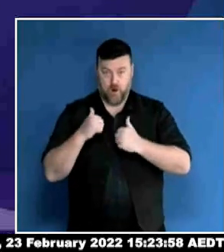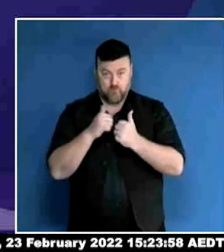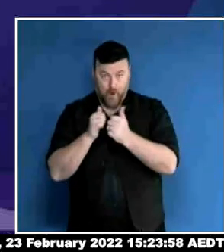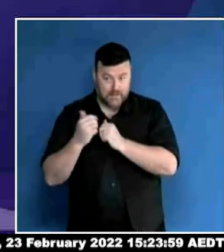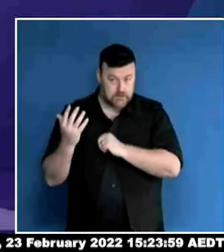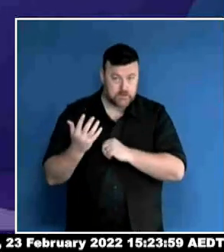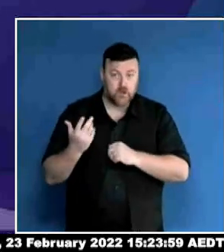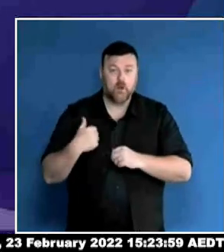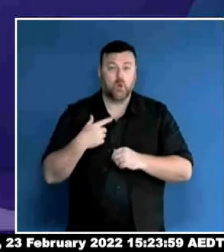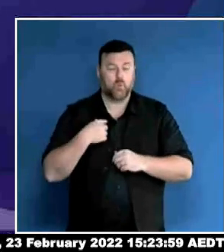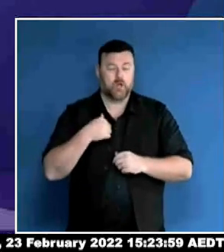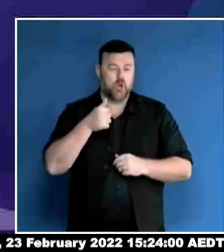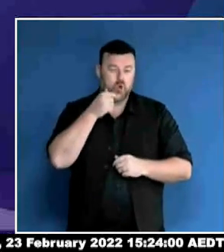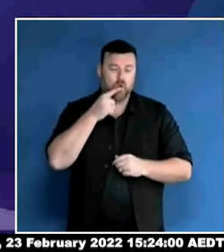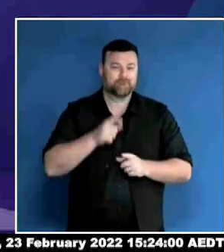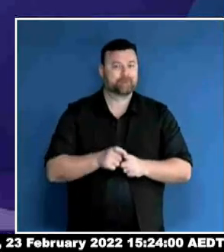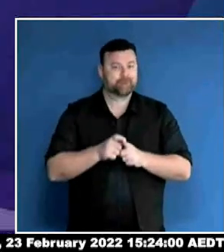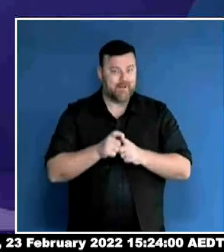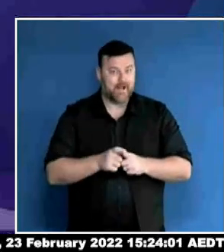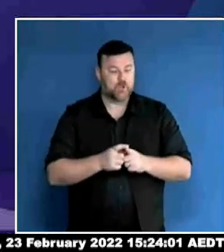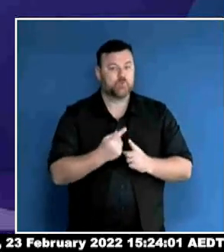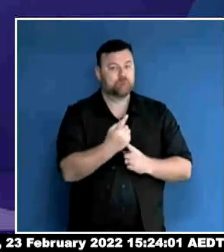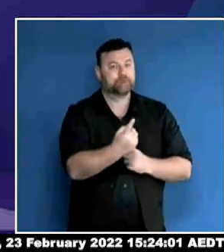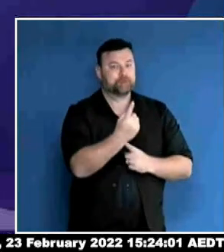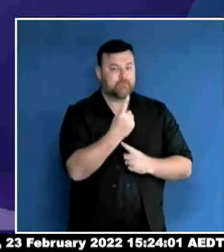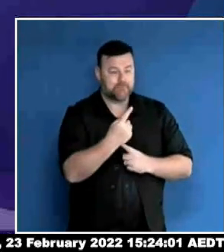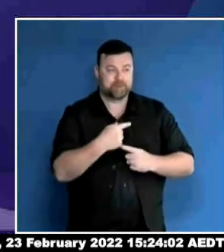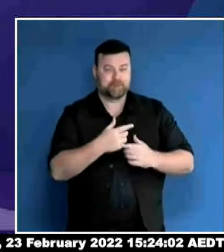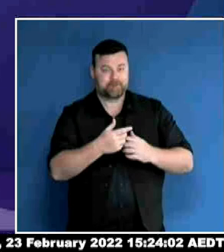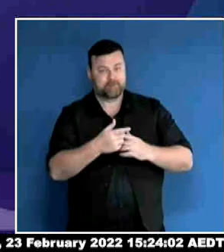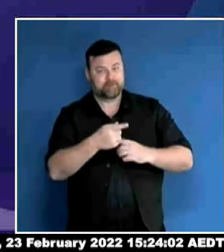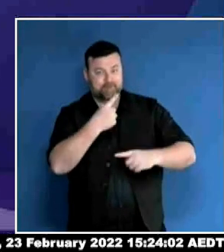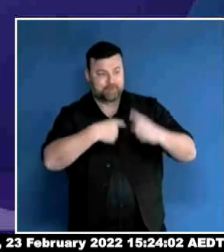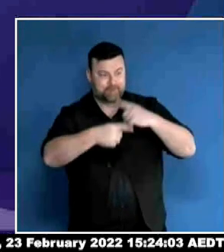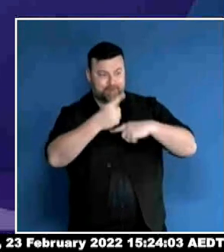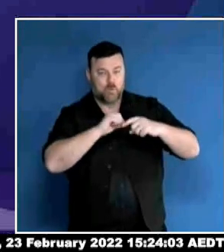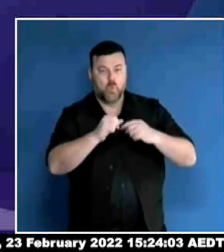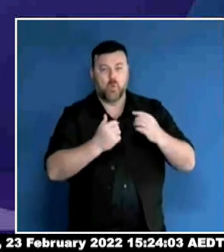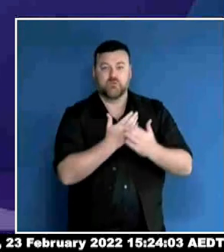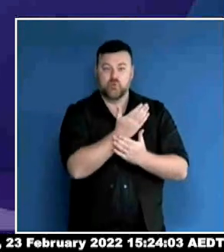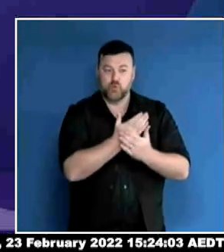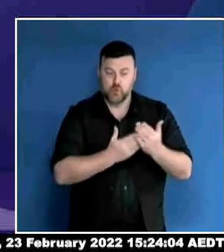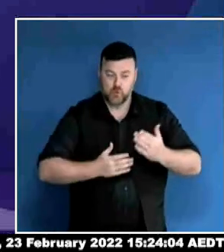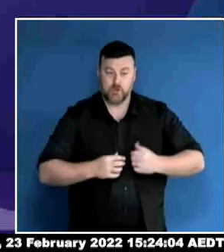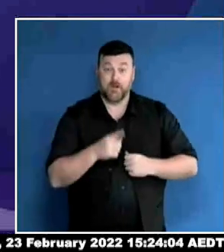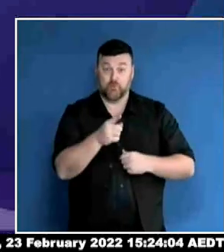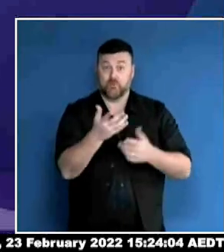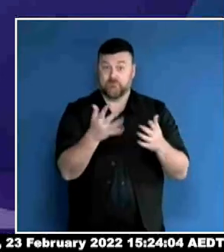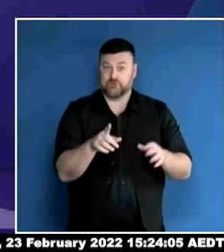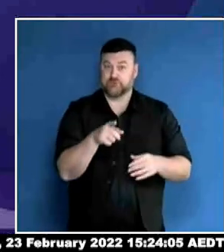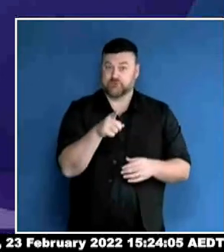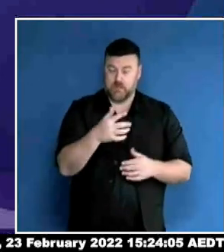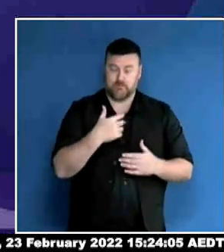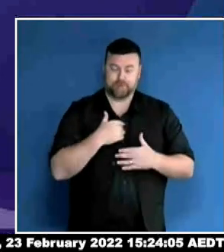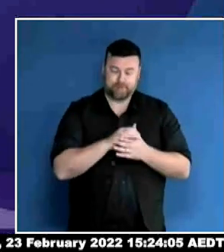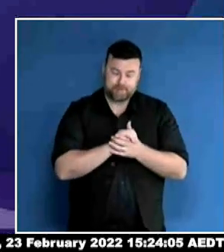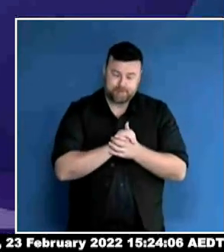and tell your story at the Royal Commission. But you have done that. We deeply appreciate you coming to the Commission and telling us